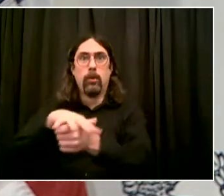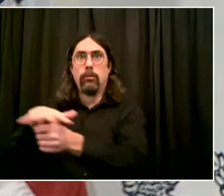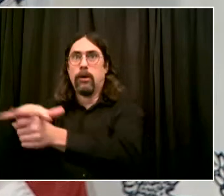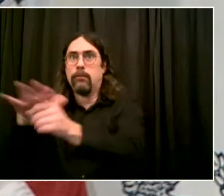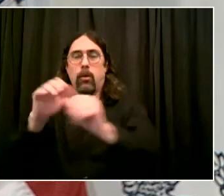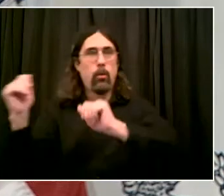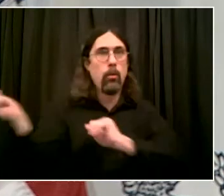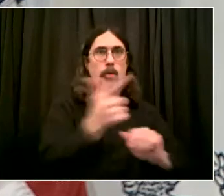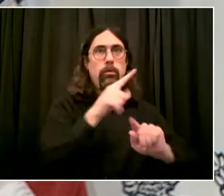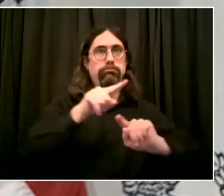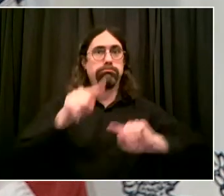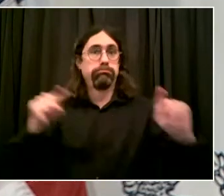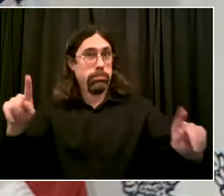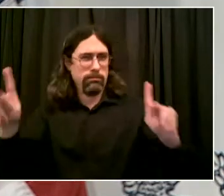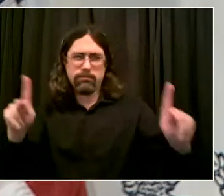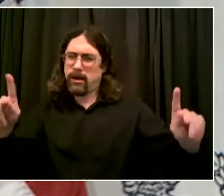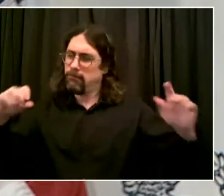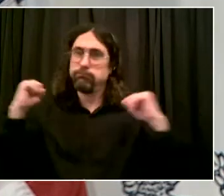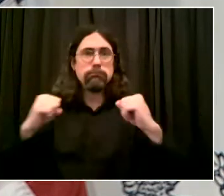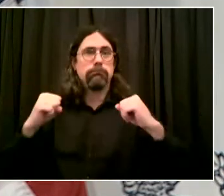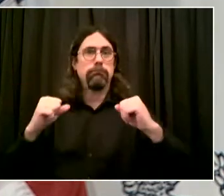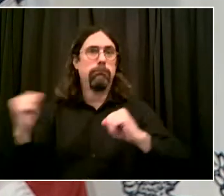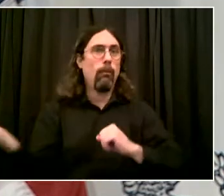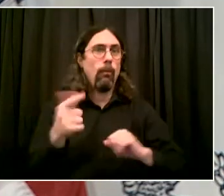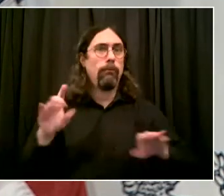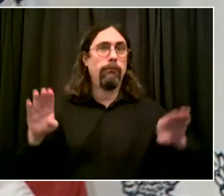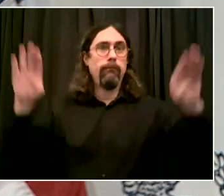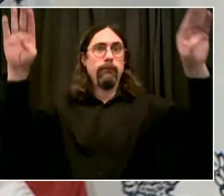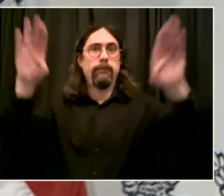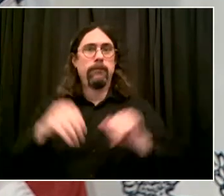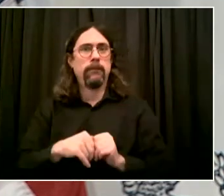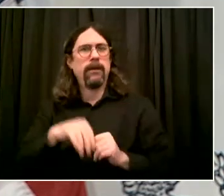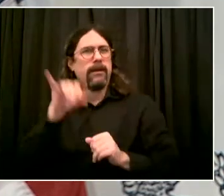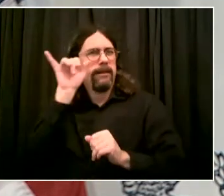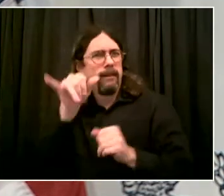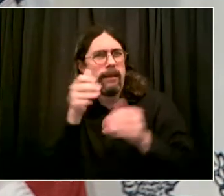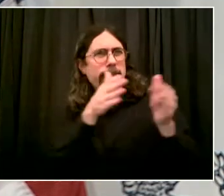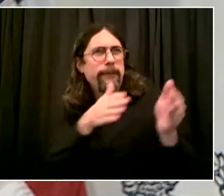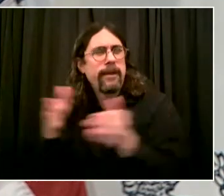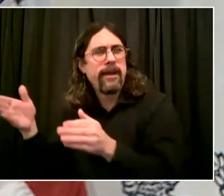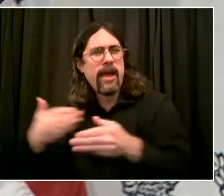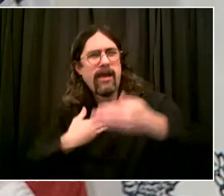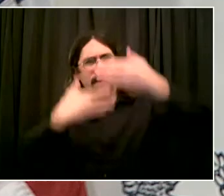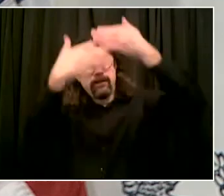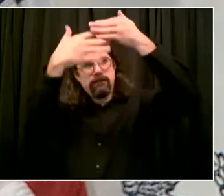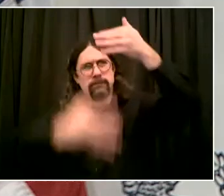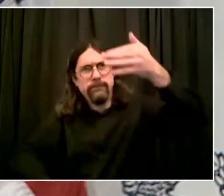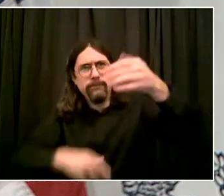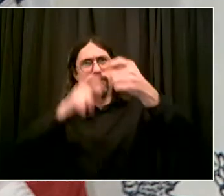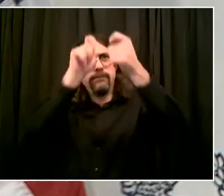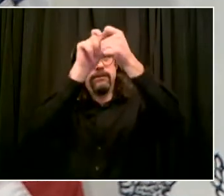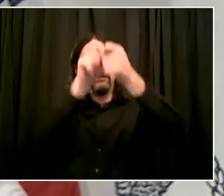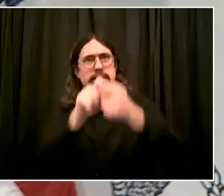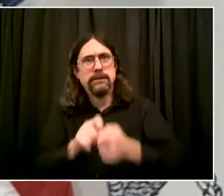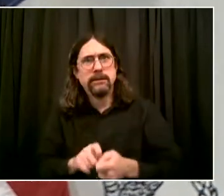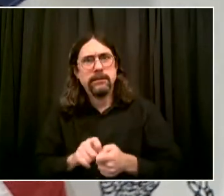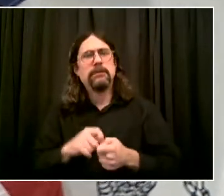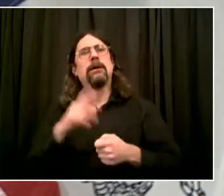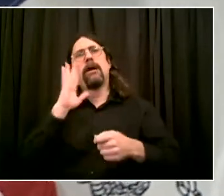COVOV. ID TONIGHT I'M GOING TO LAY OUT A RANGE OF NEW ACTIONS WE ARE GOING TO TAKE BUT THEY ALL COME BACK TTO THAT CENTRAL CONCEPT. THE CITY IS GOING TO COME BACK AND COME